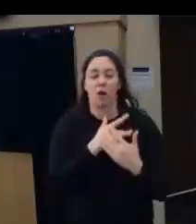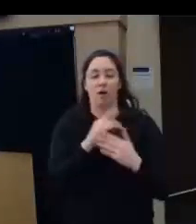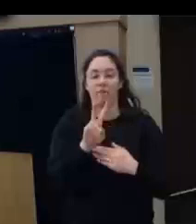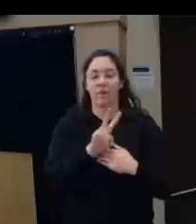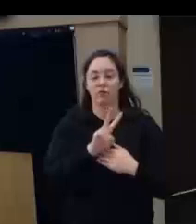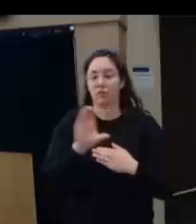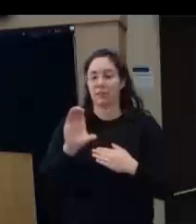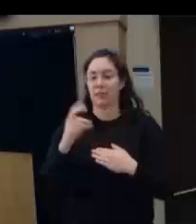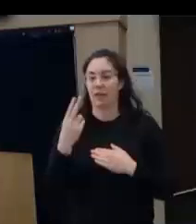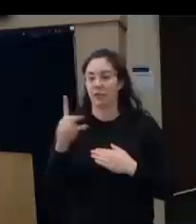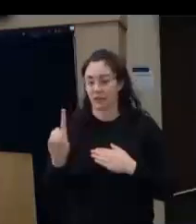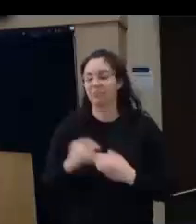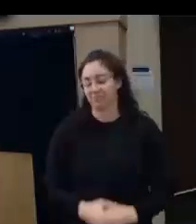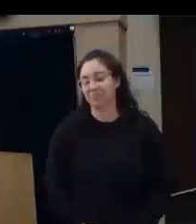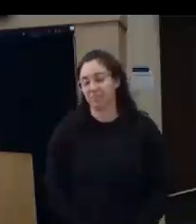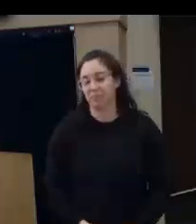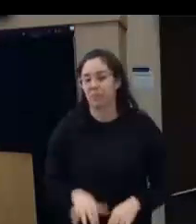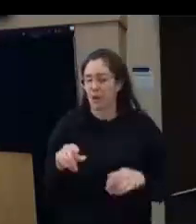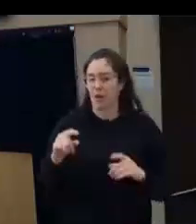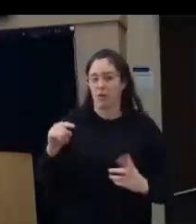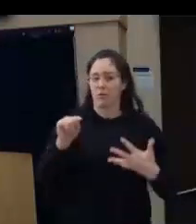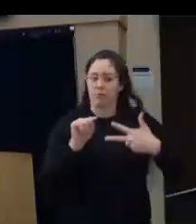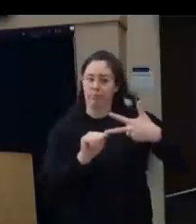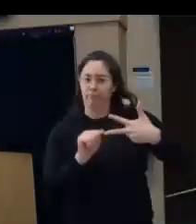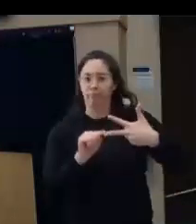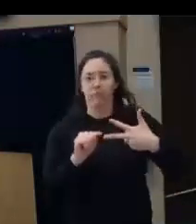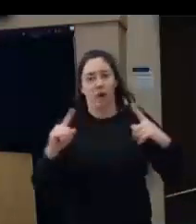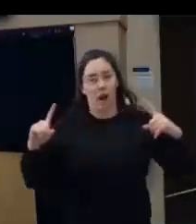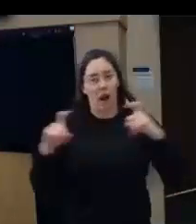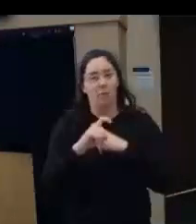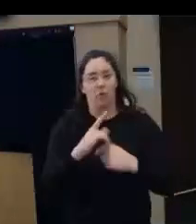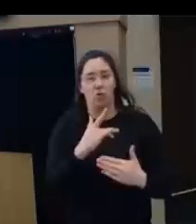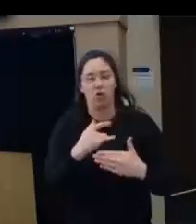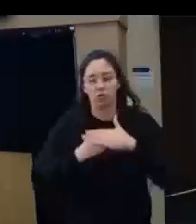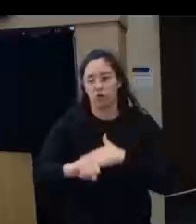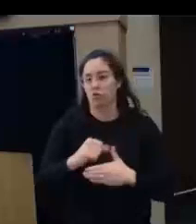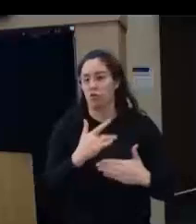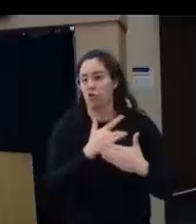disease and that's I would say the most complex form of congenital heart disease um that we have